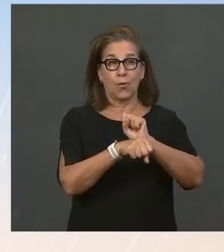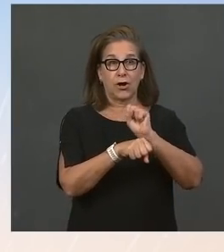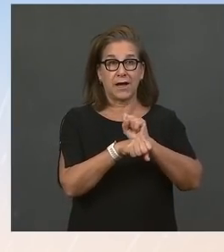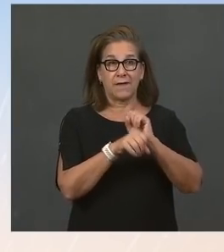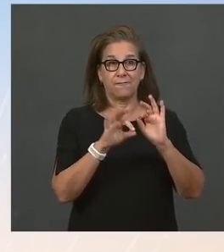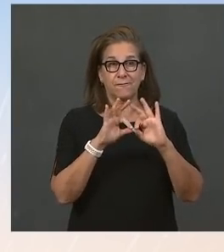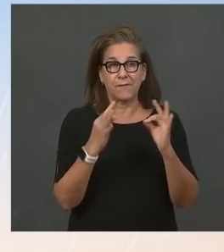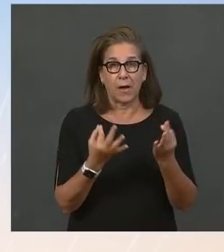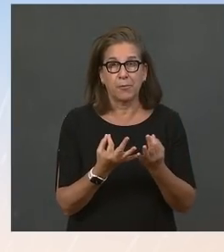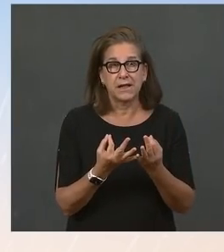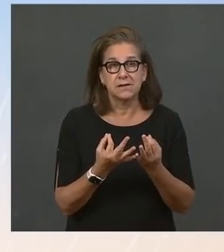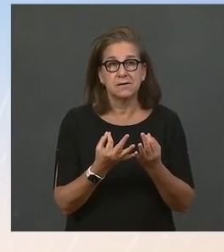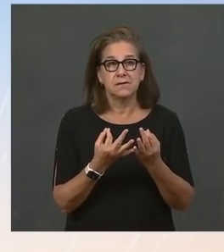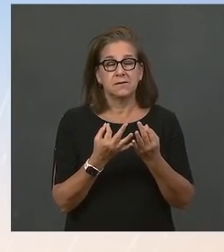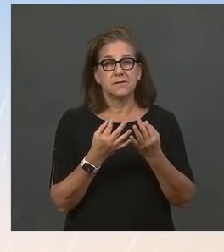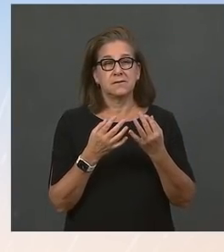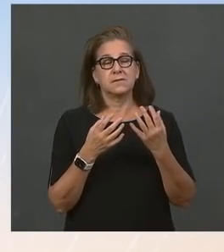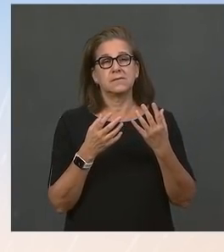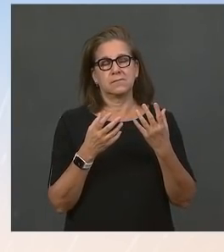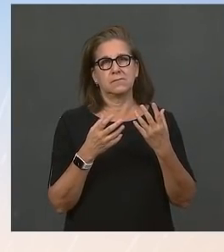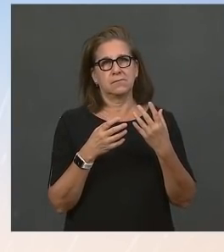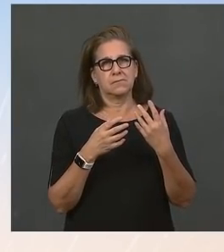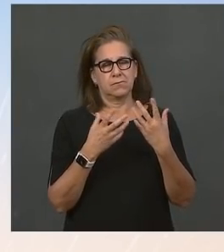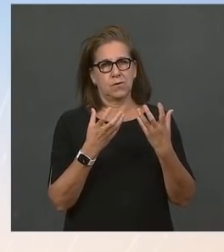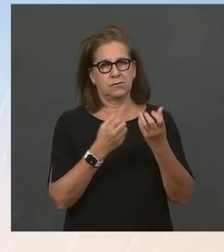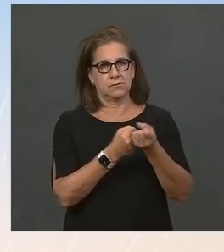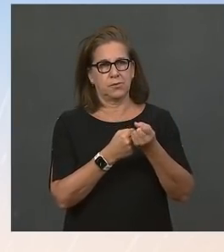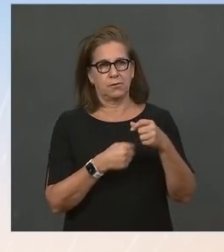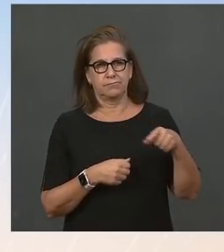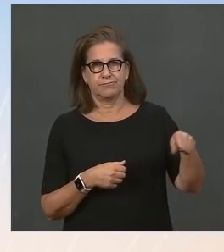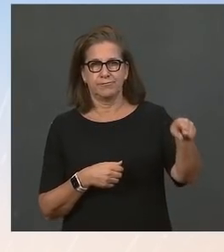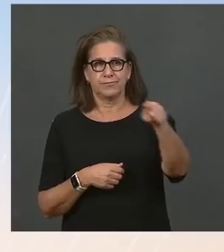as you heard him say last night, is that compromise is not a dirty word